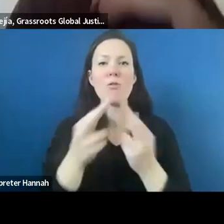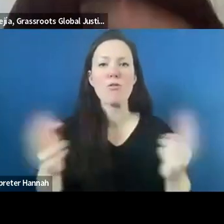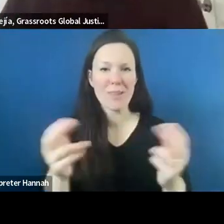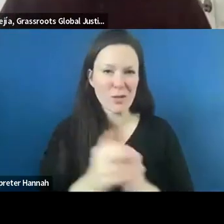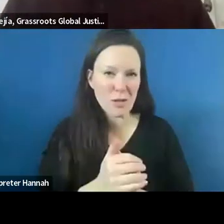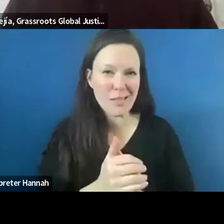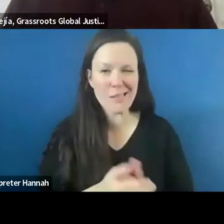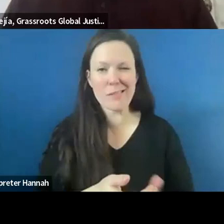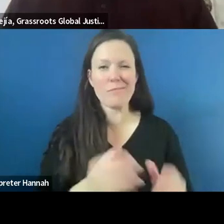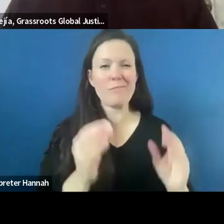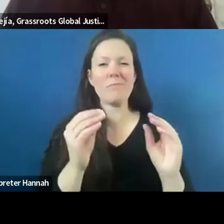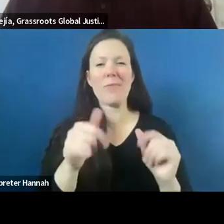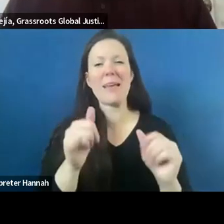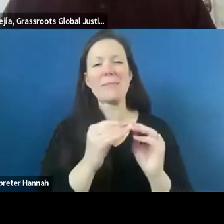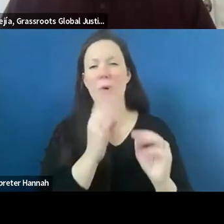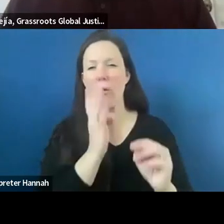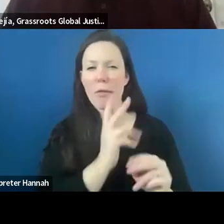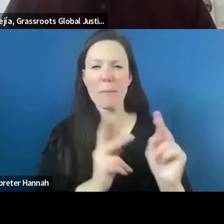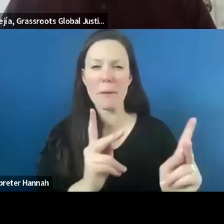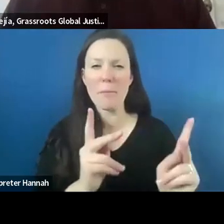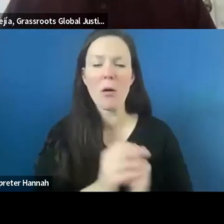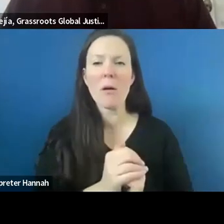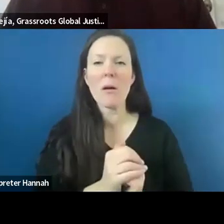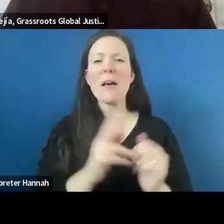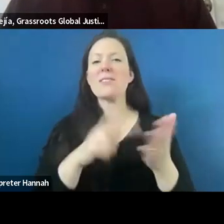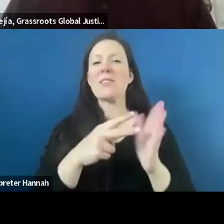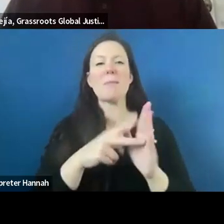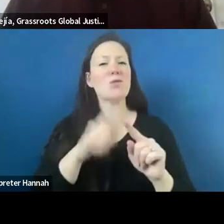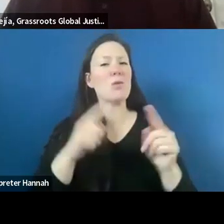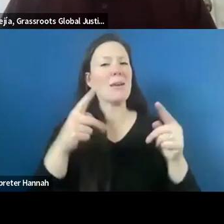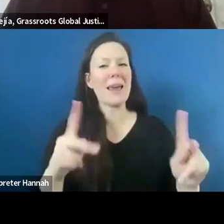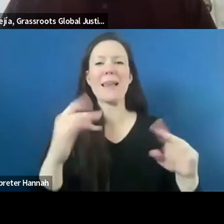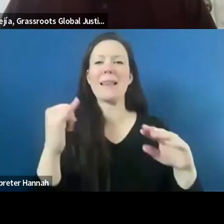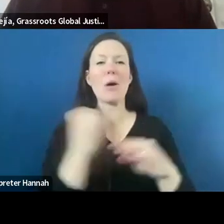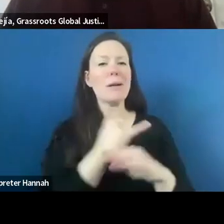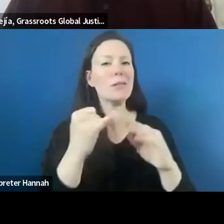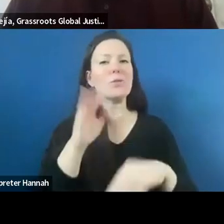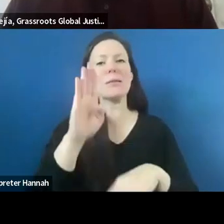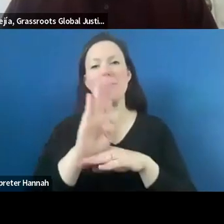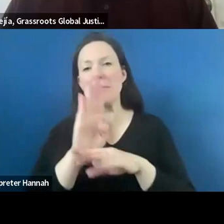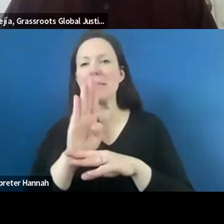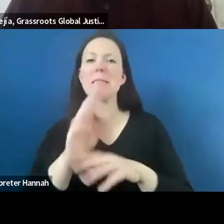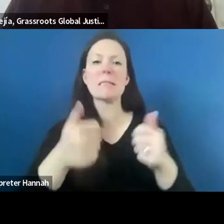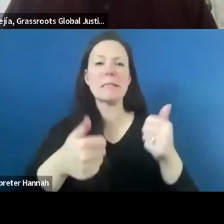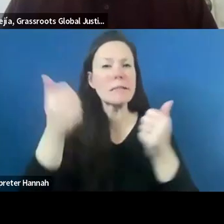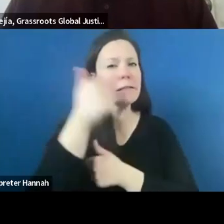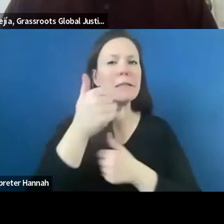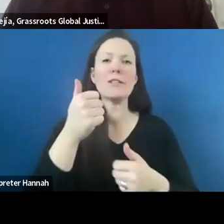We cannot leave it to industry to set the terms and to lead the just transition,